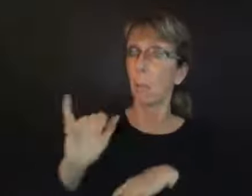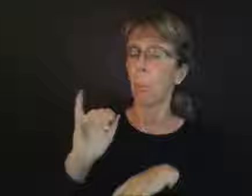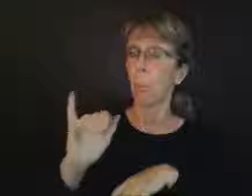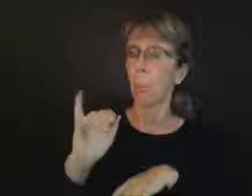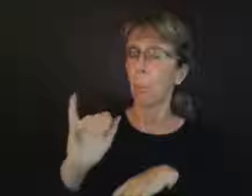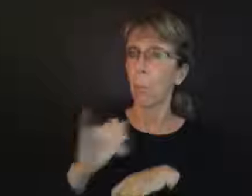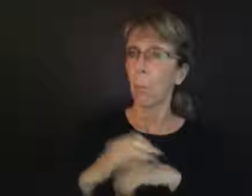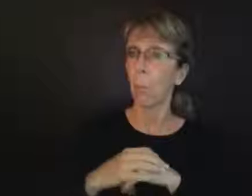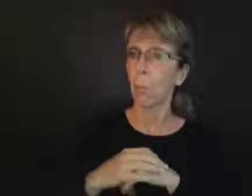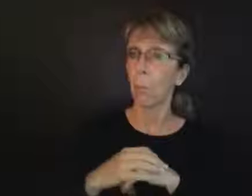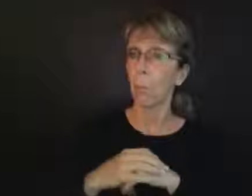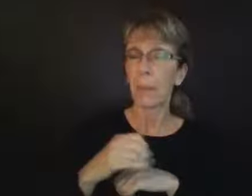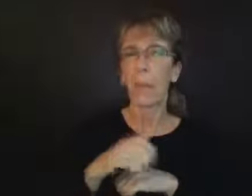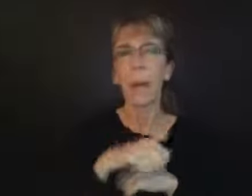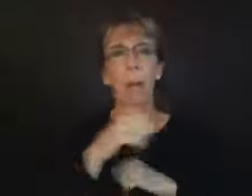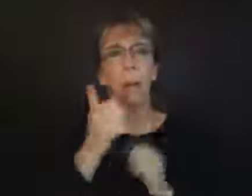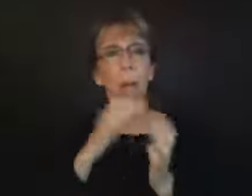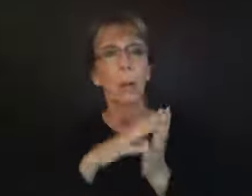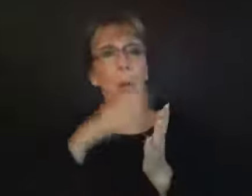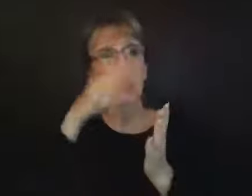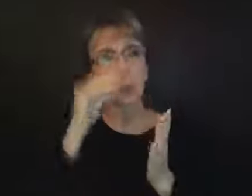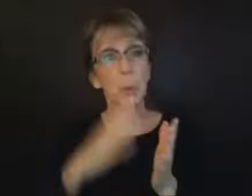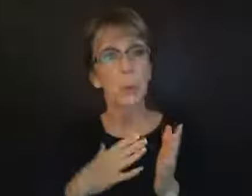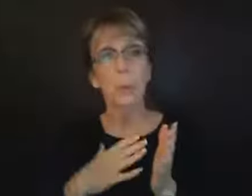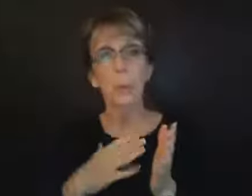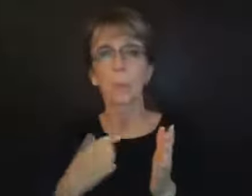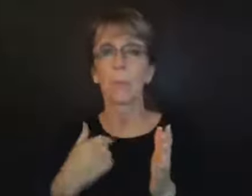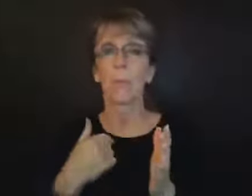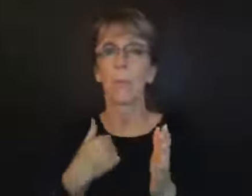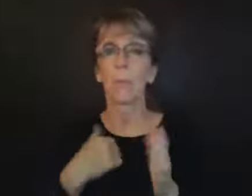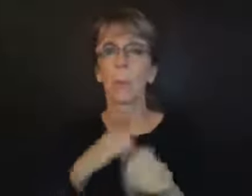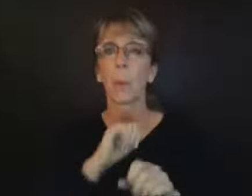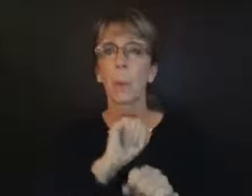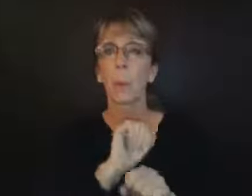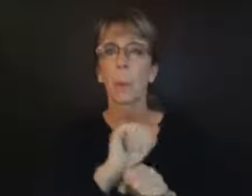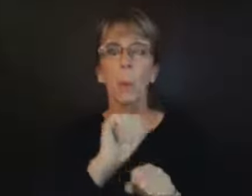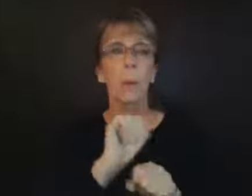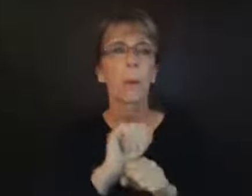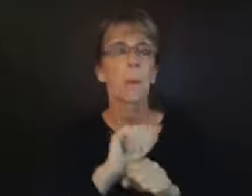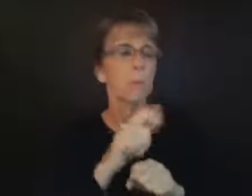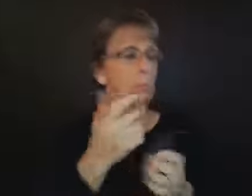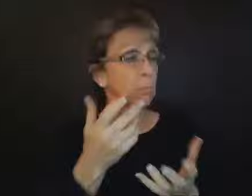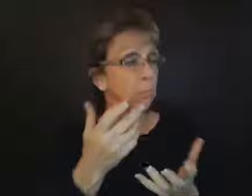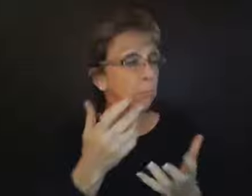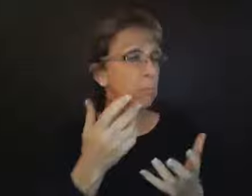How about that! Another student and I - maybe we were